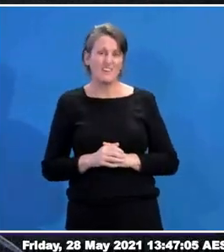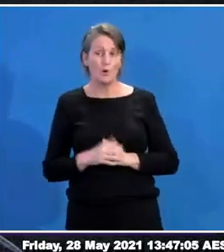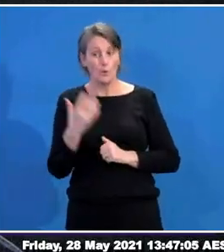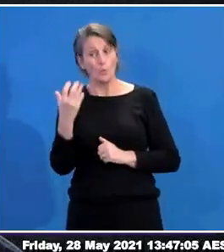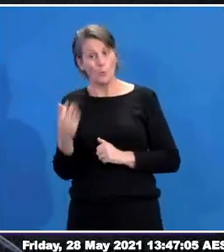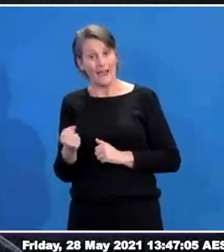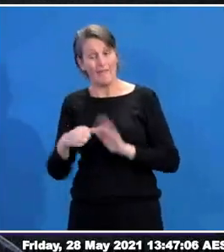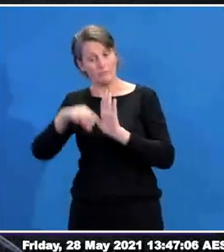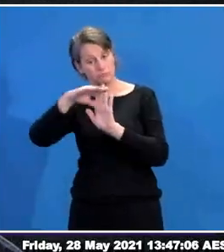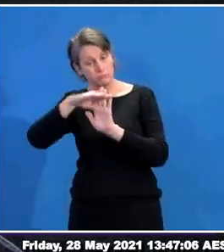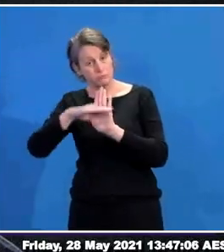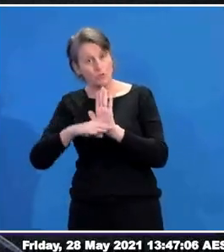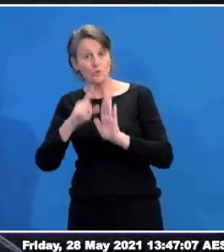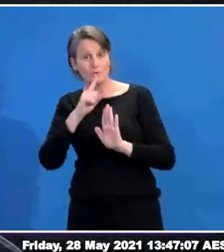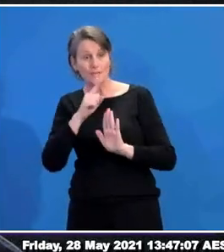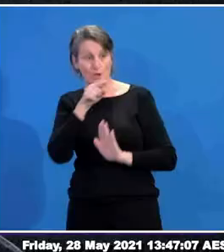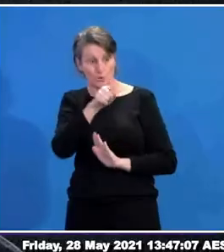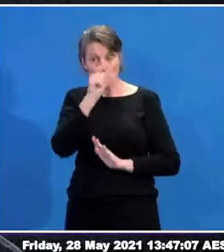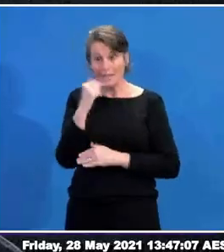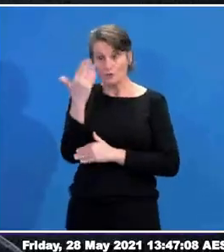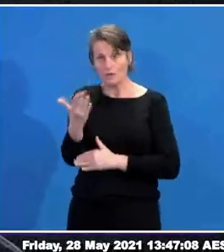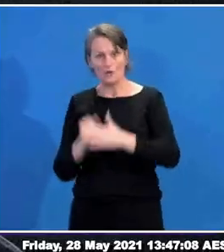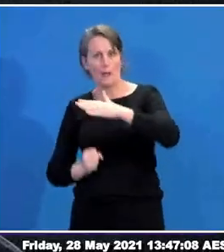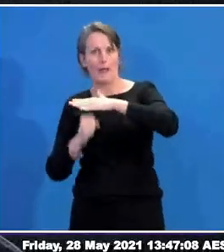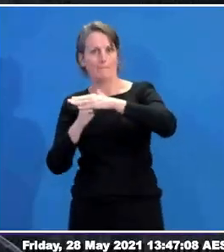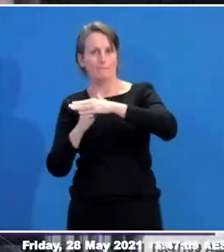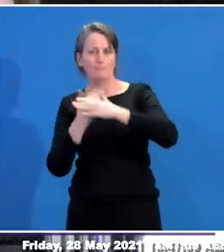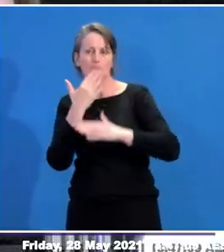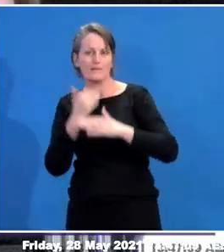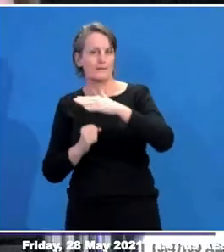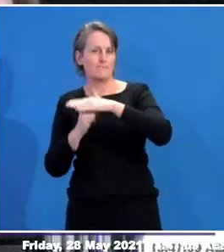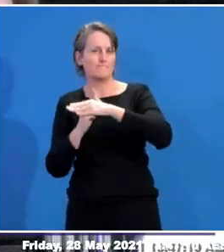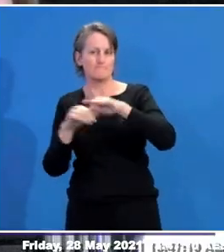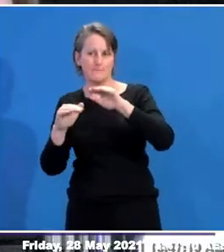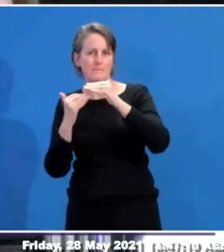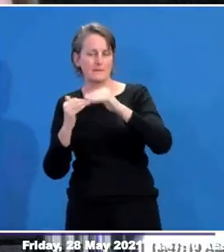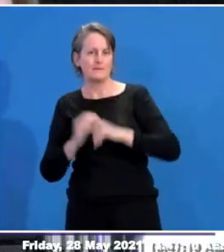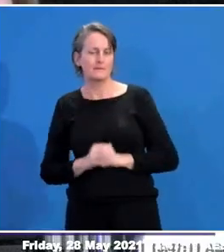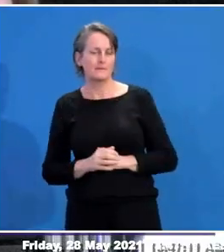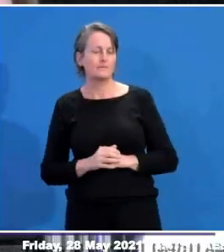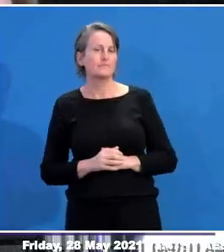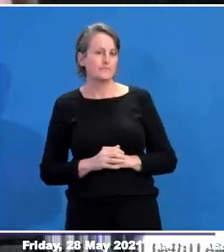prices can be used within the NDIS plans. And, if I can suggest to you, a lack of incentive to